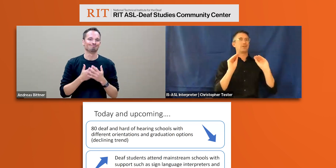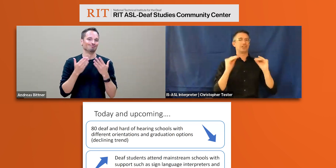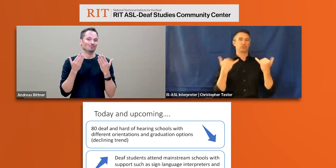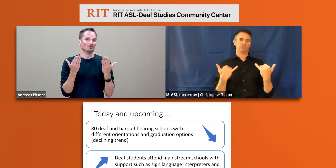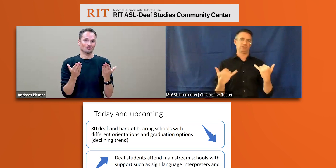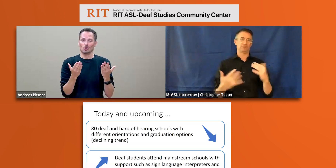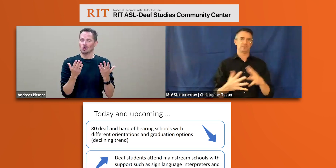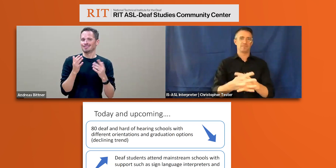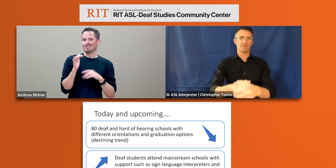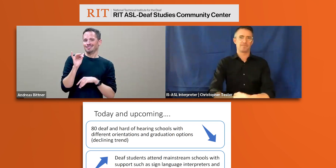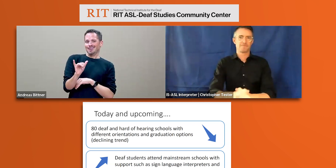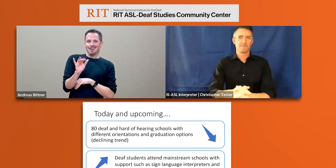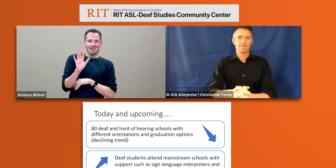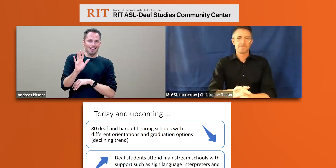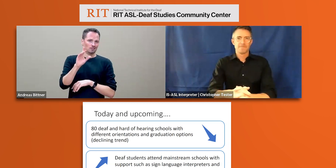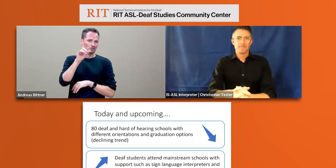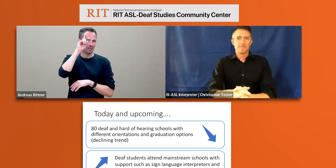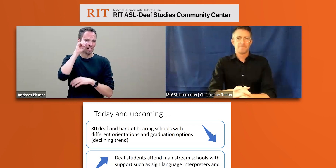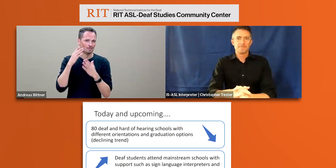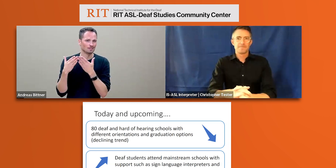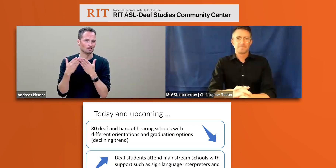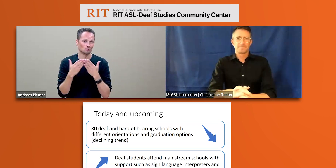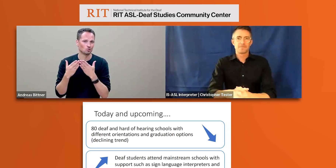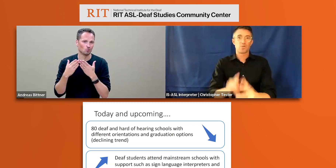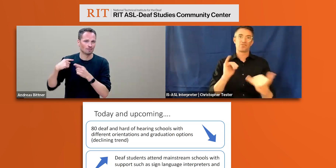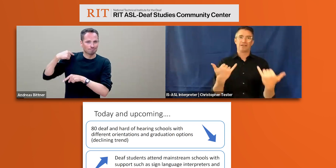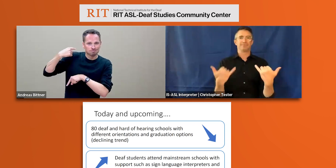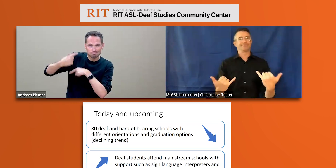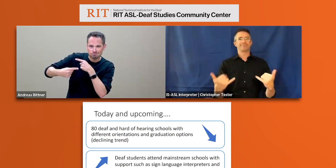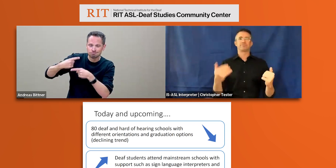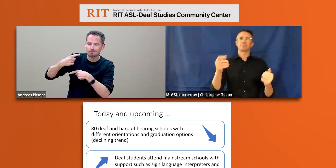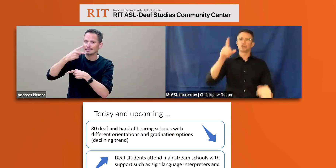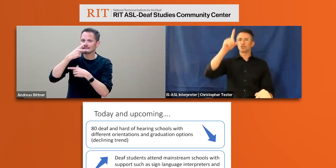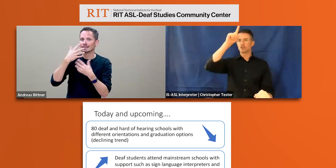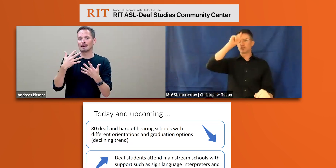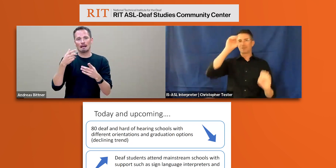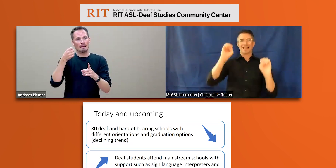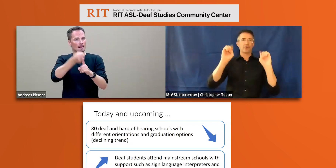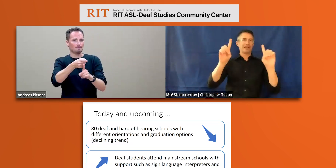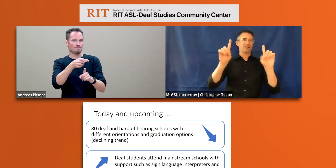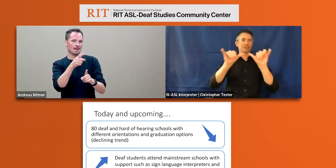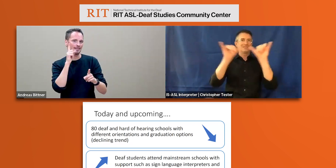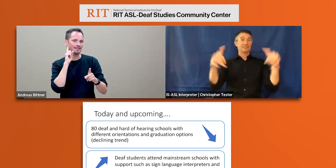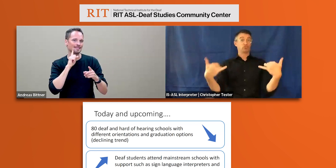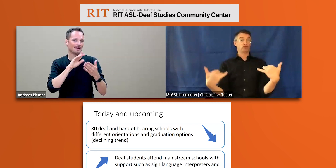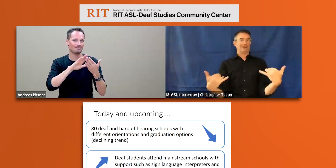And so, that's really what's changing our education system right now internationally.